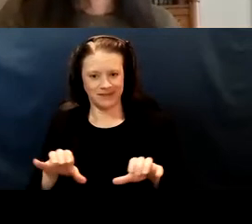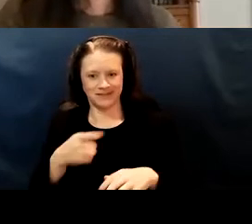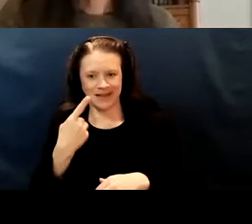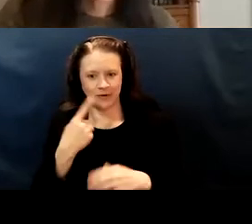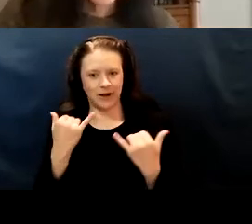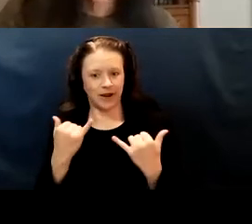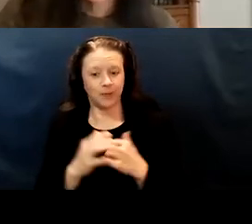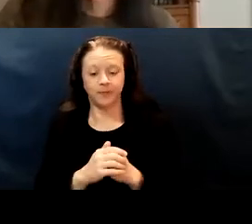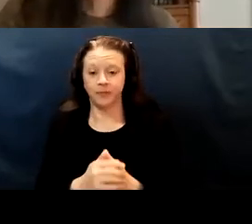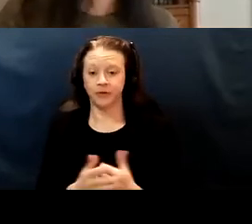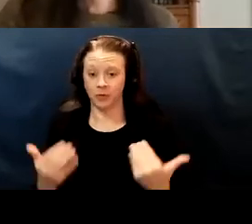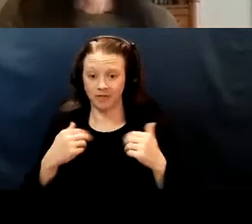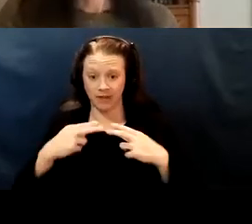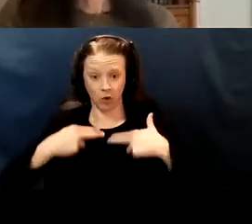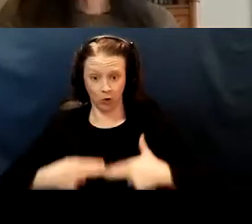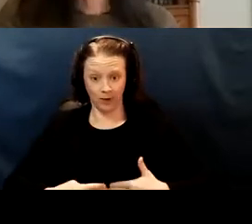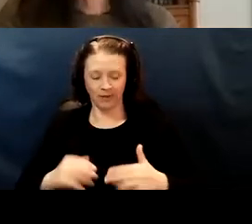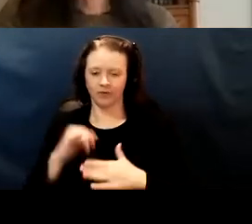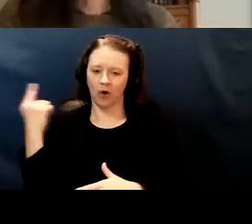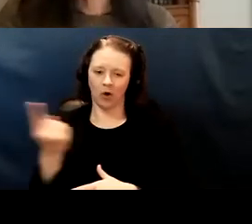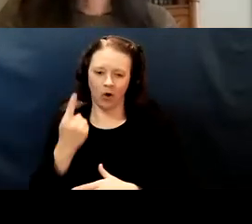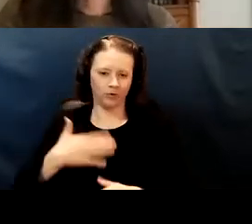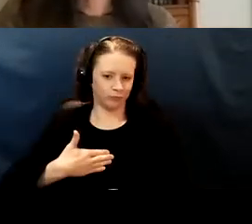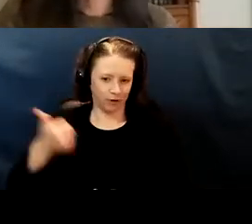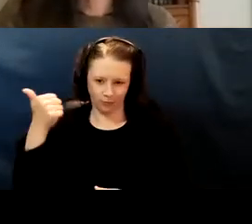And so having a human is always preferable to having a machine